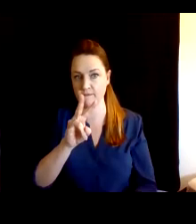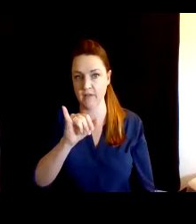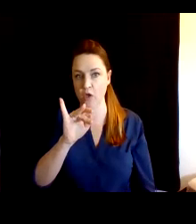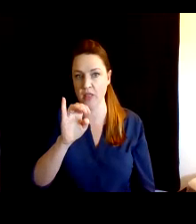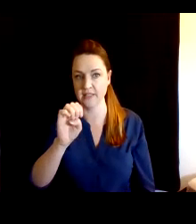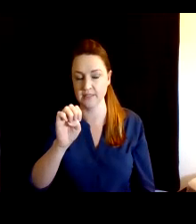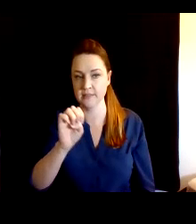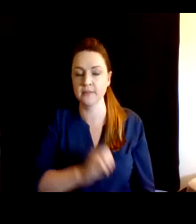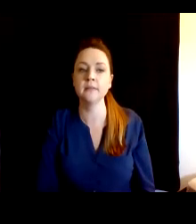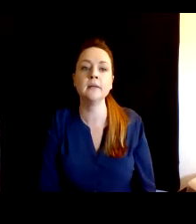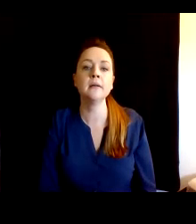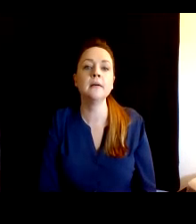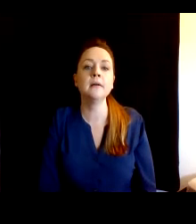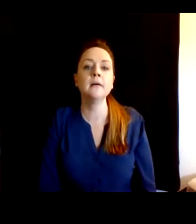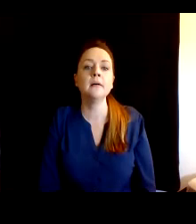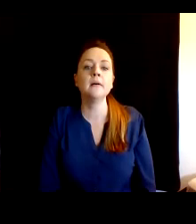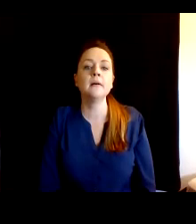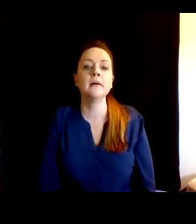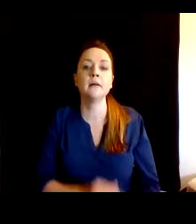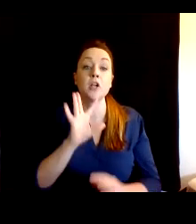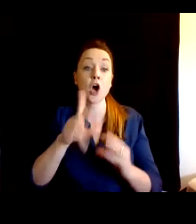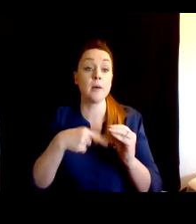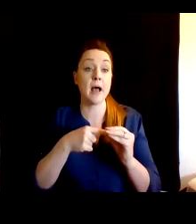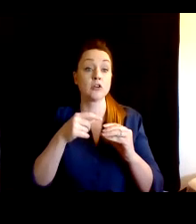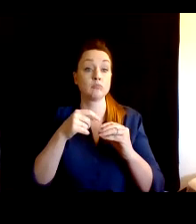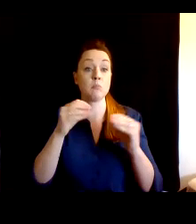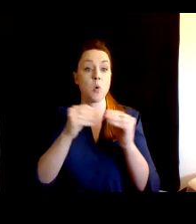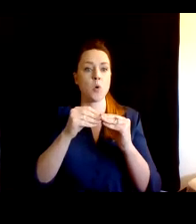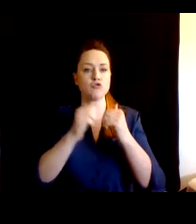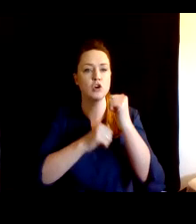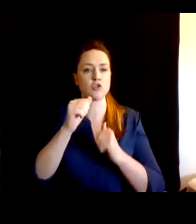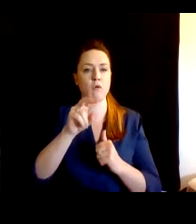So let me just talk really quickly about structural violence and environmental racism.